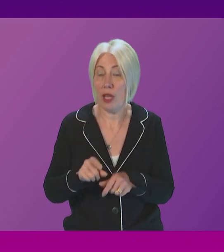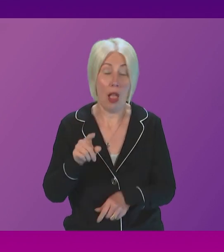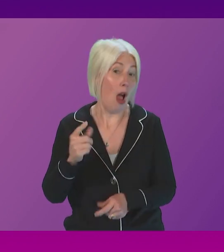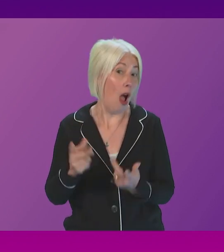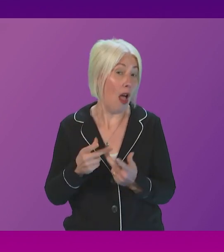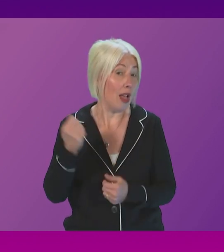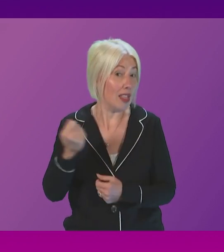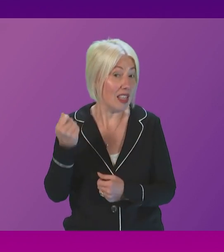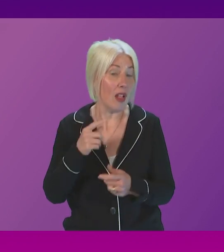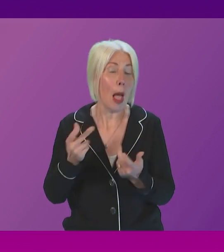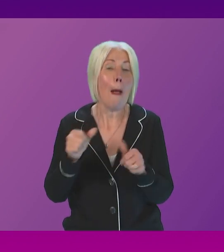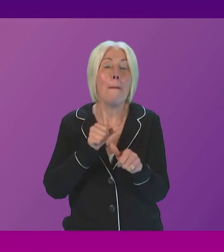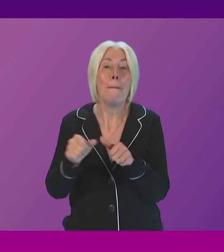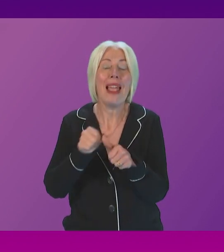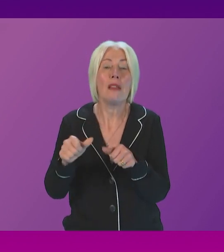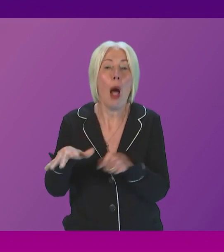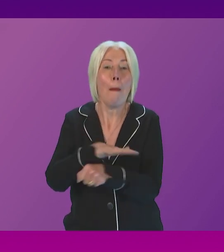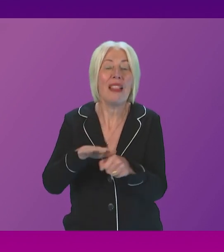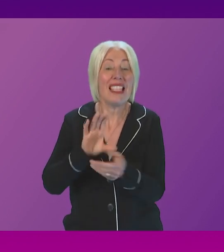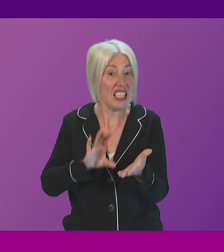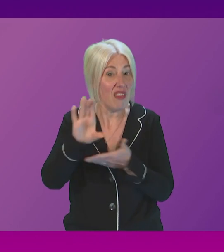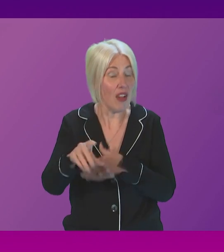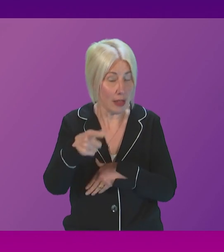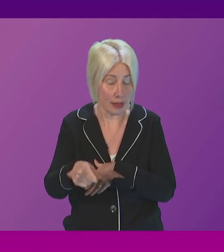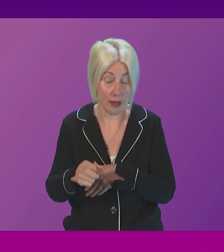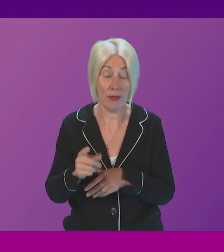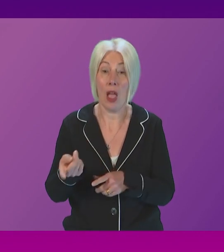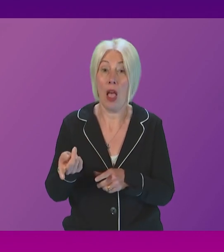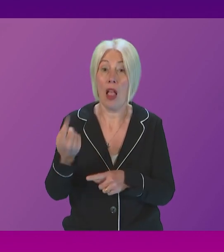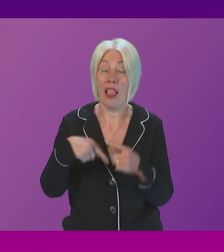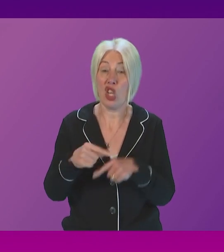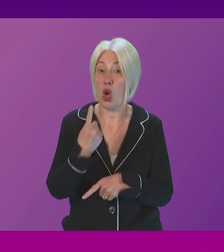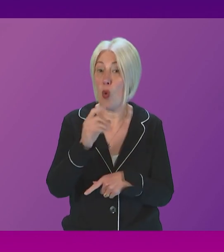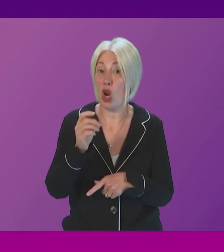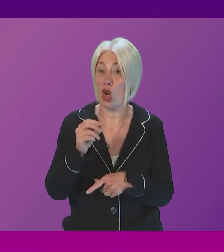better places fund, which last year supported more than 100 local authority and community